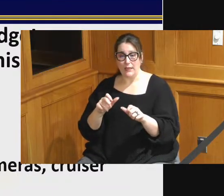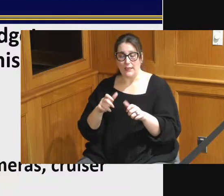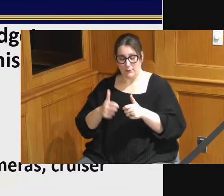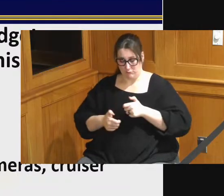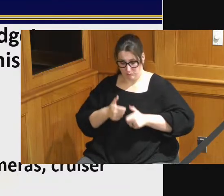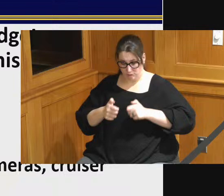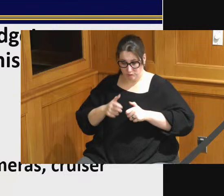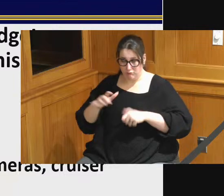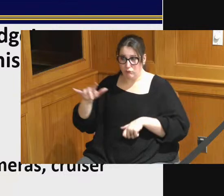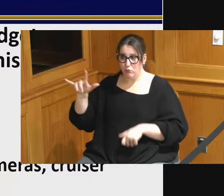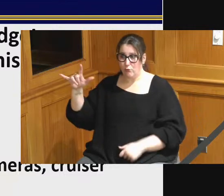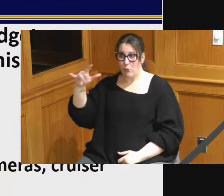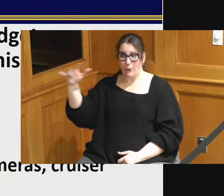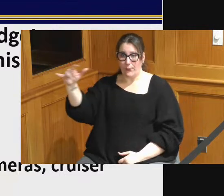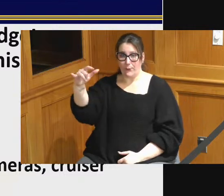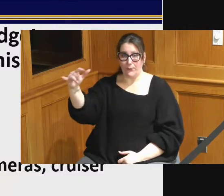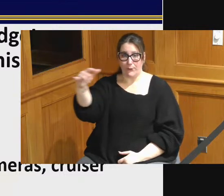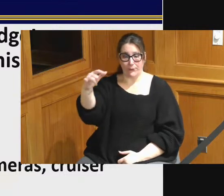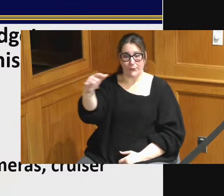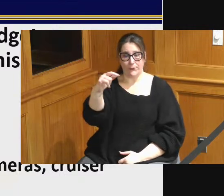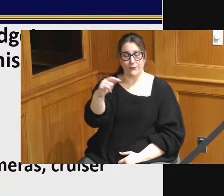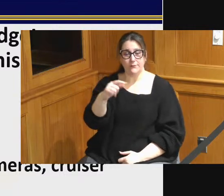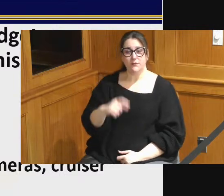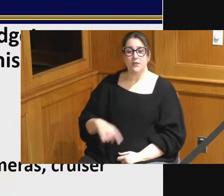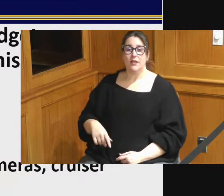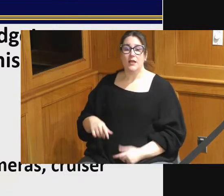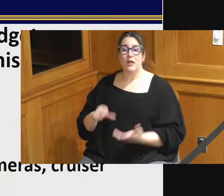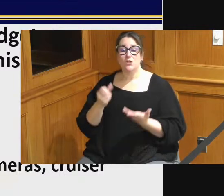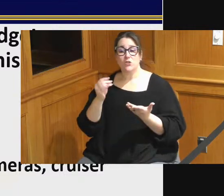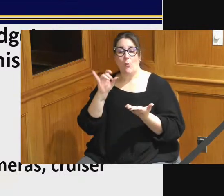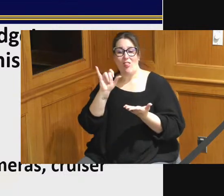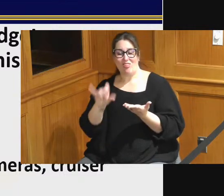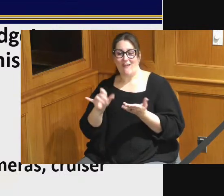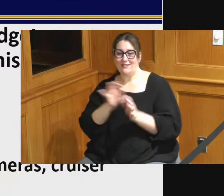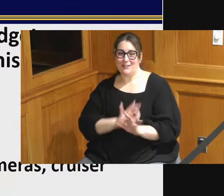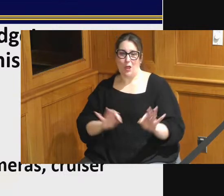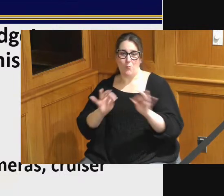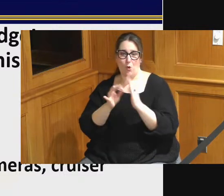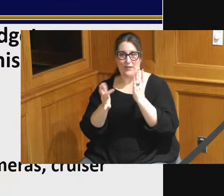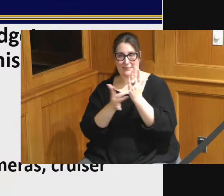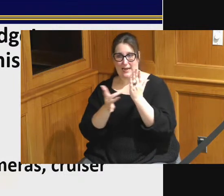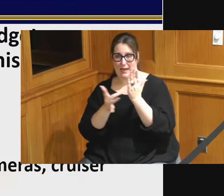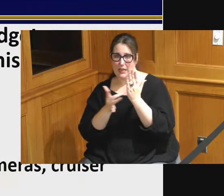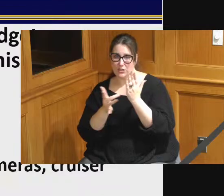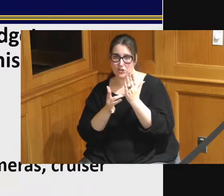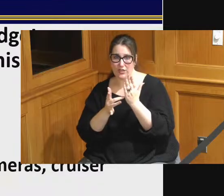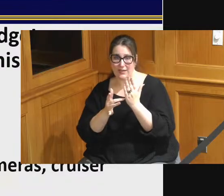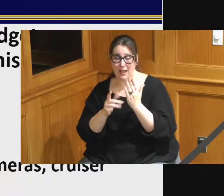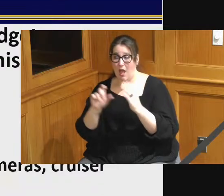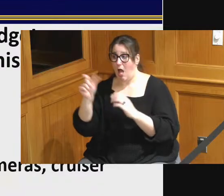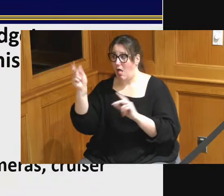crime operations centers. So, that is cutting edge technology that almost nobody else has in